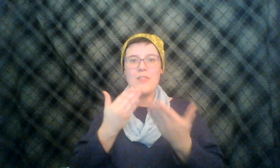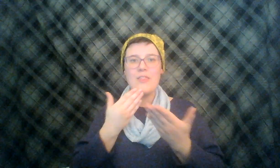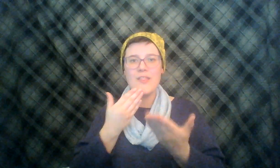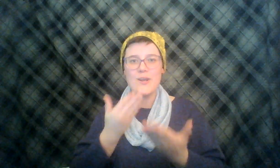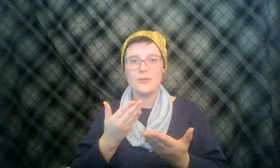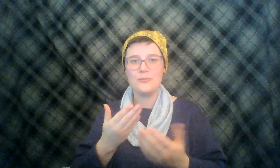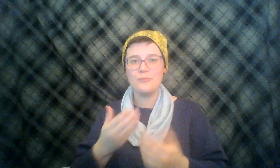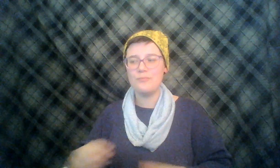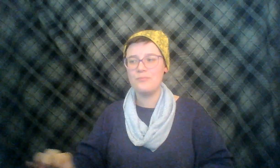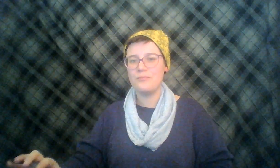Thank you.